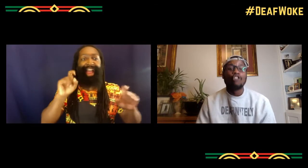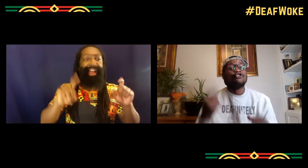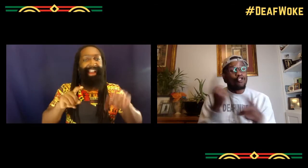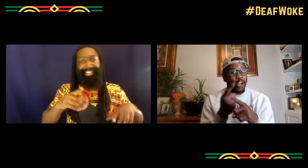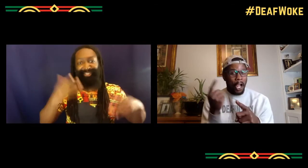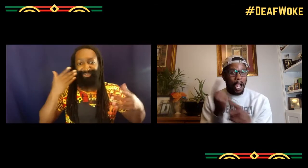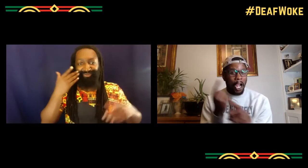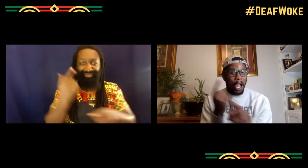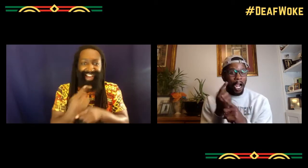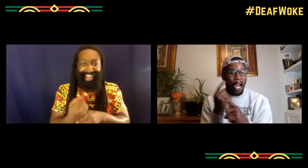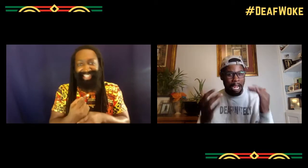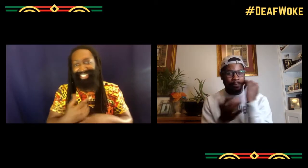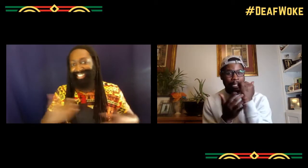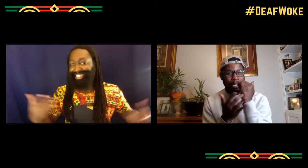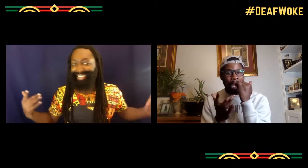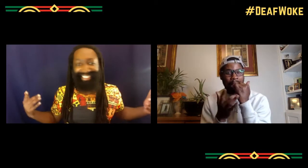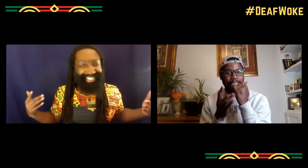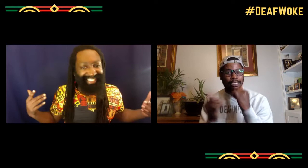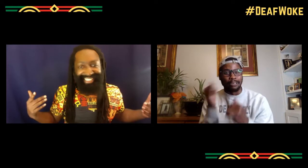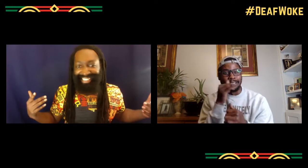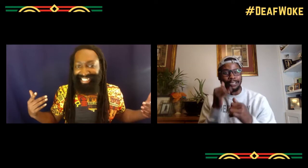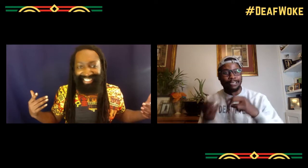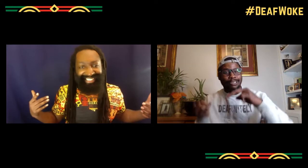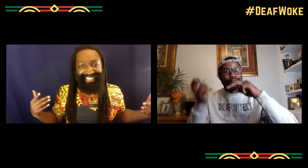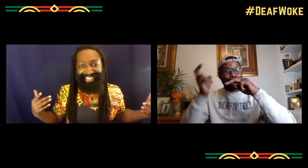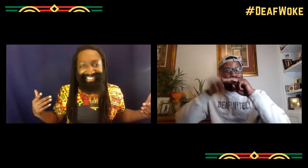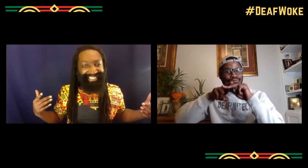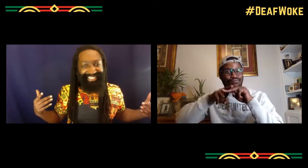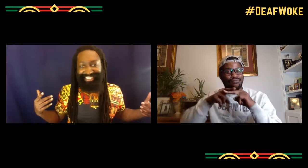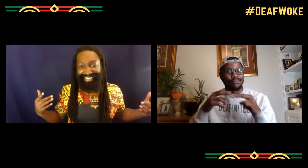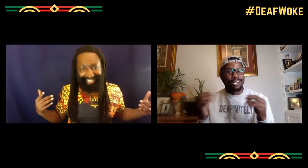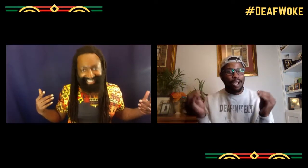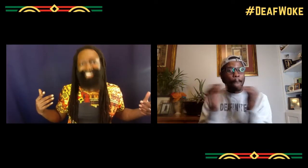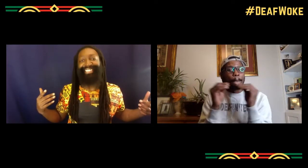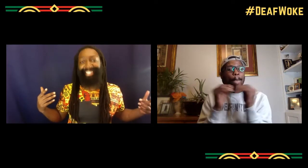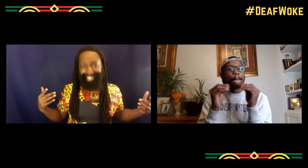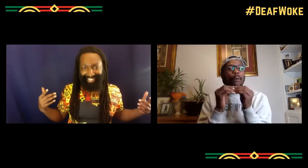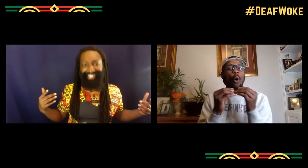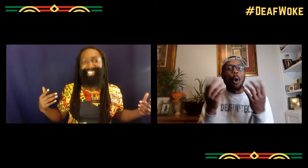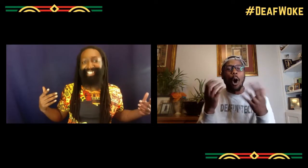Now we have Facebook, we can... Right, right. Technology woo!